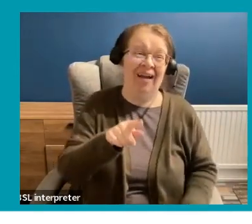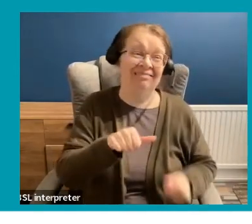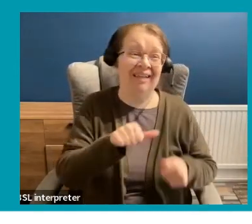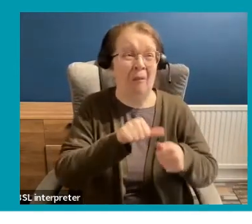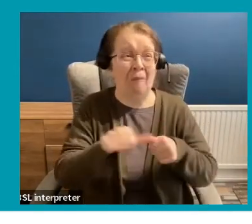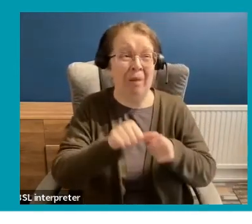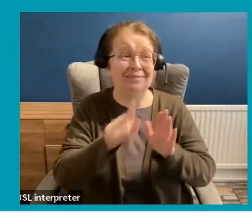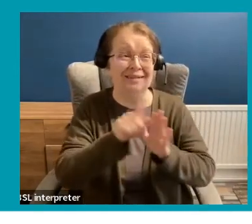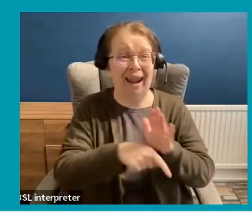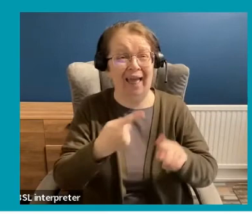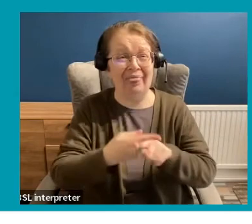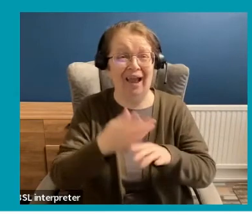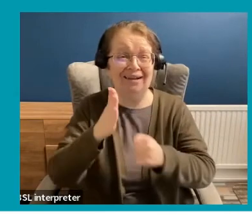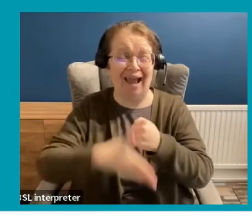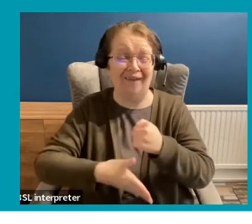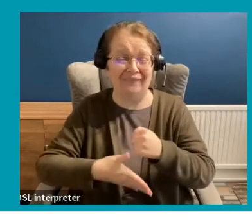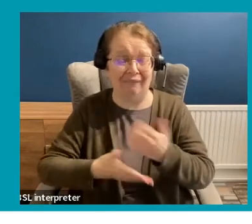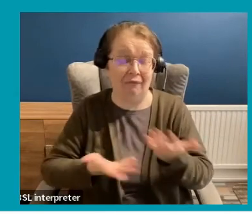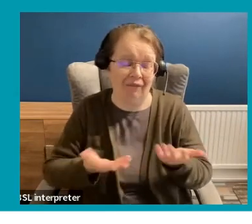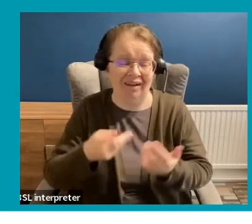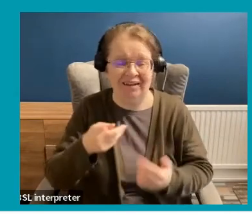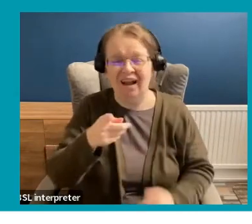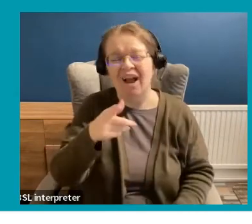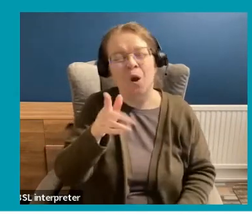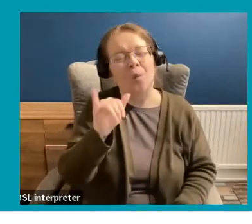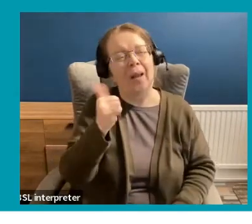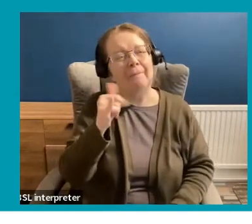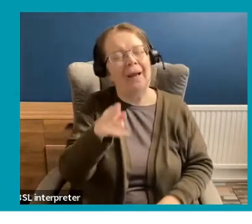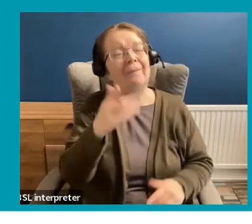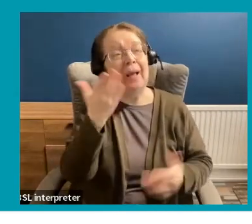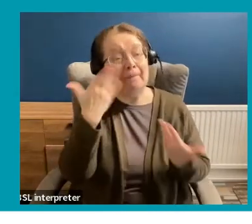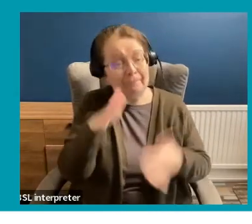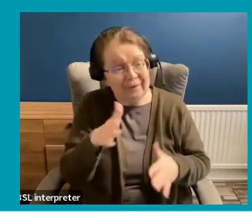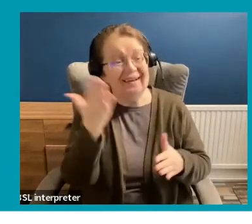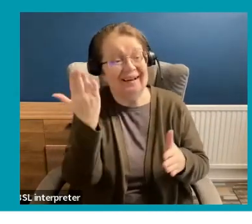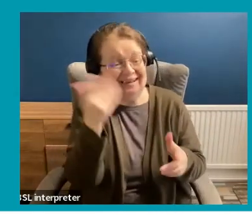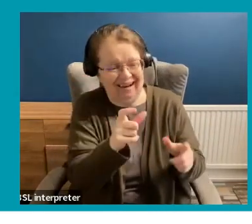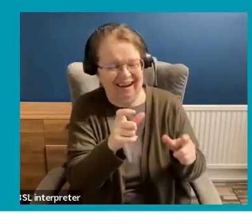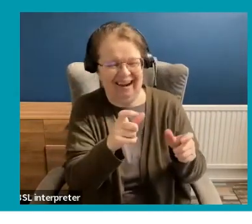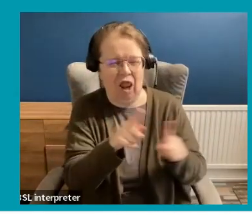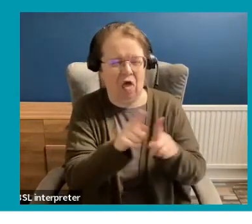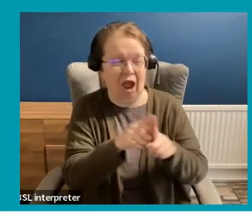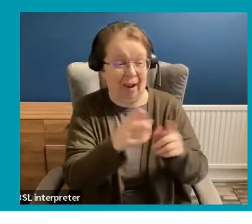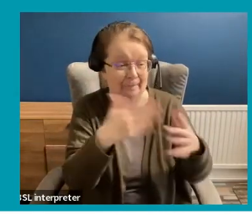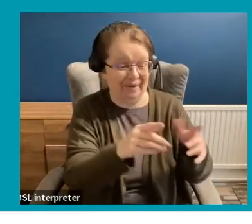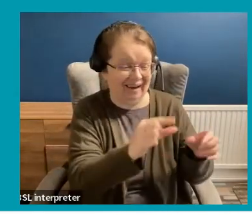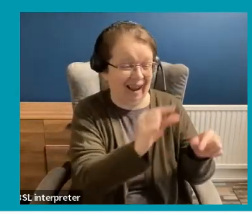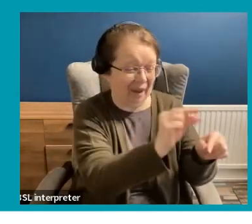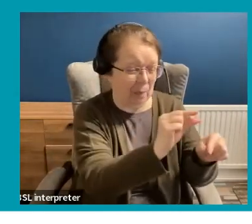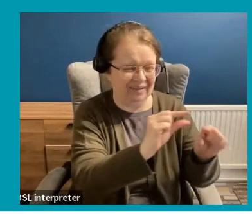It might be that they had done some stuff but it was very kind of hit and miss and it